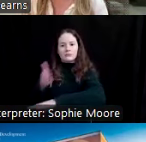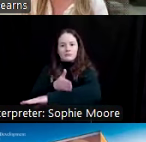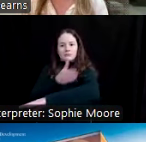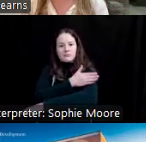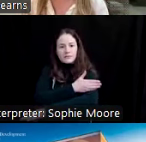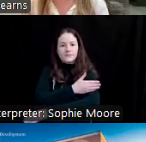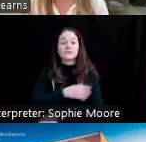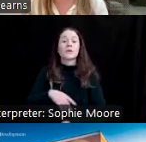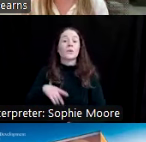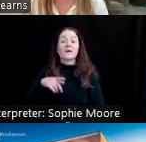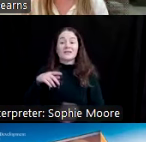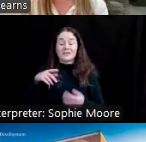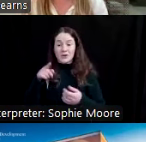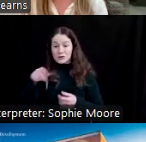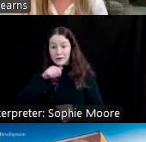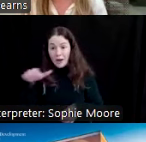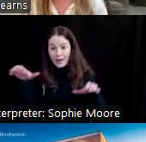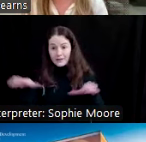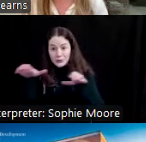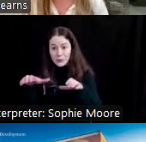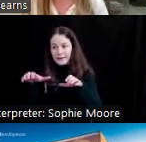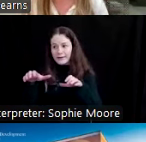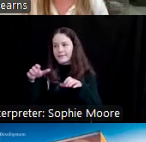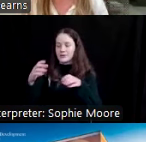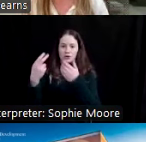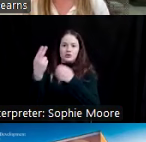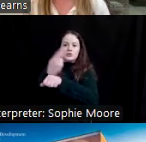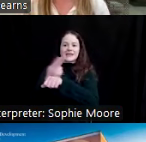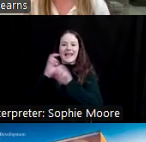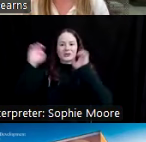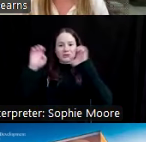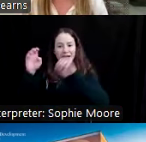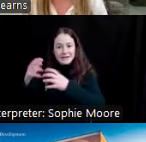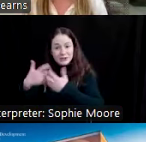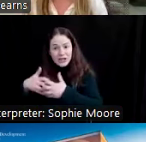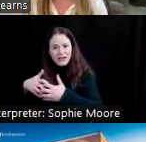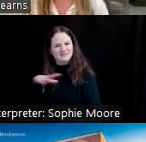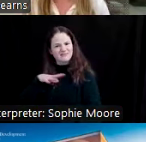mean you're not being physically active. So we've got three different categories. We have sedentary, light, and moderate